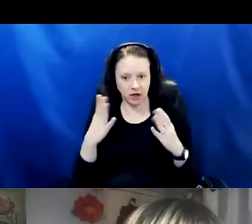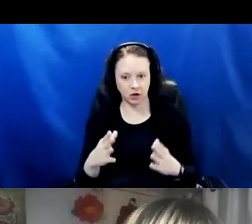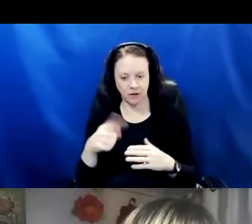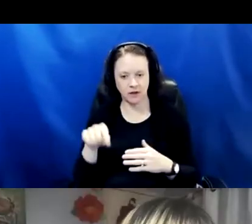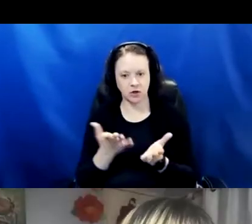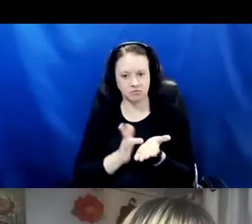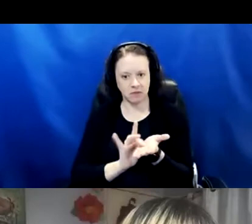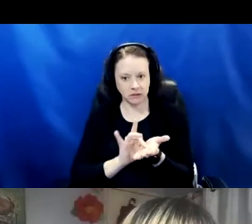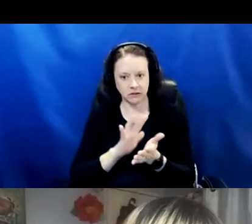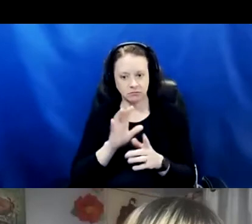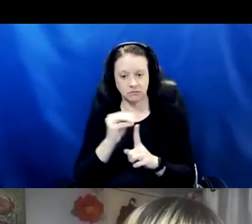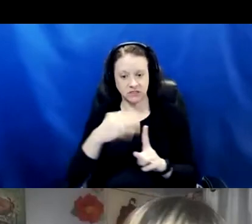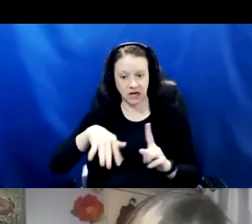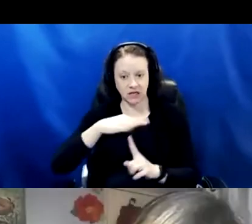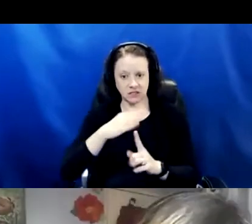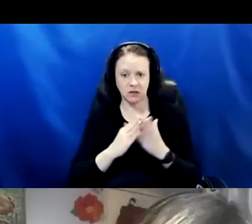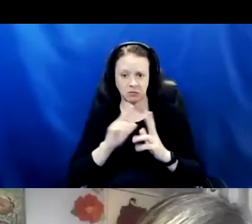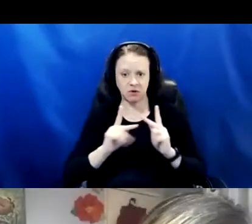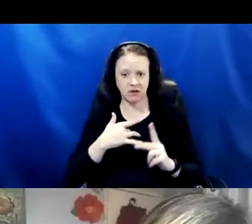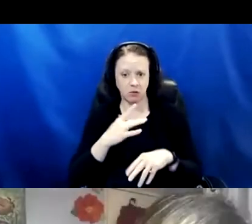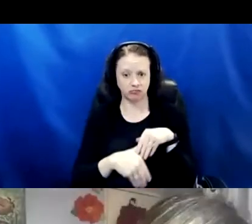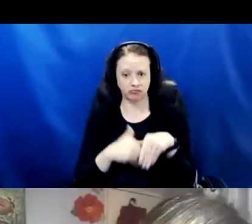so some people are comfortable with that, some people aren't.